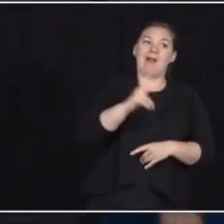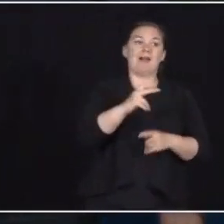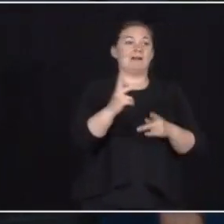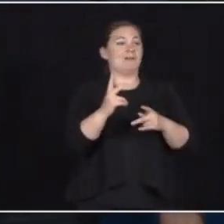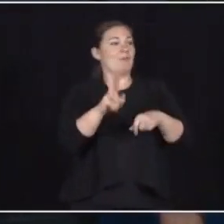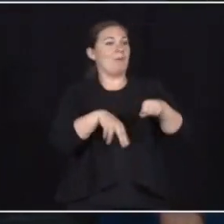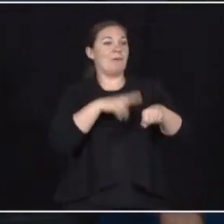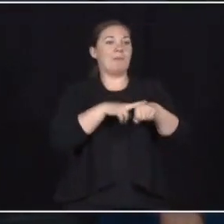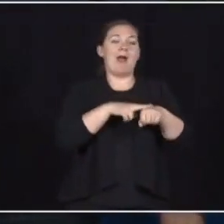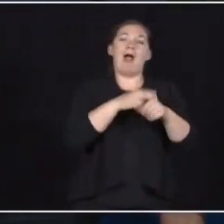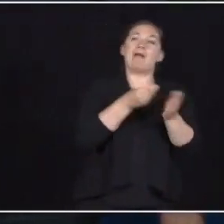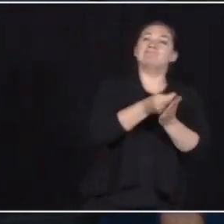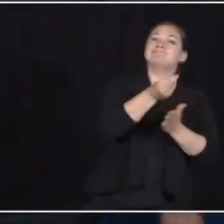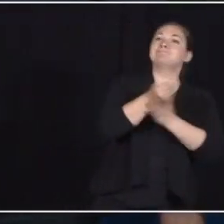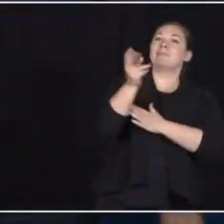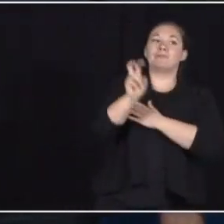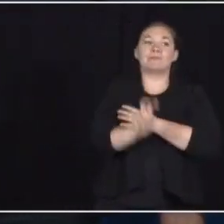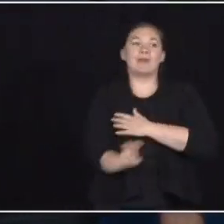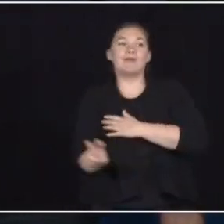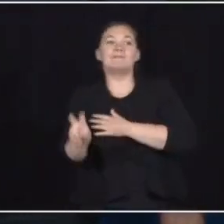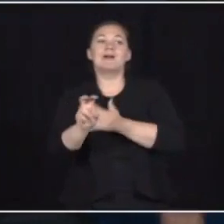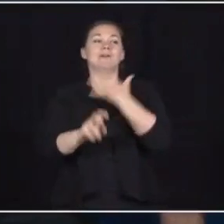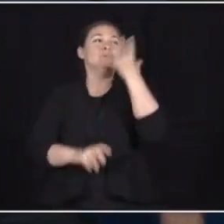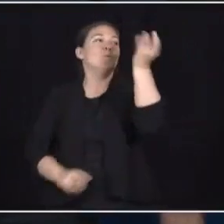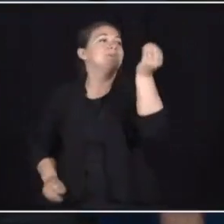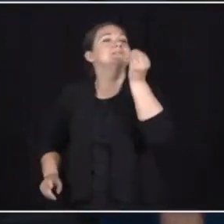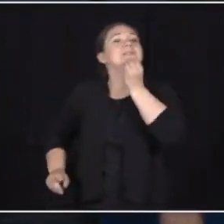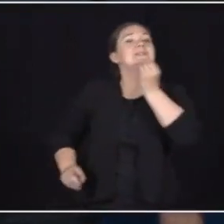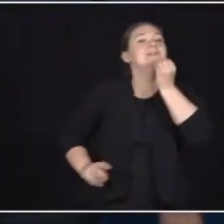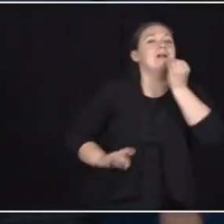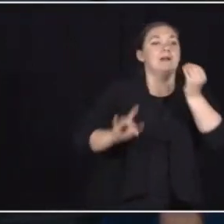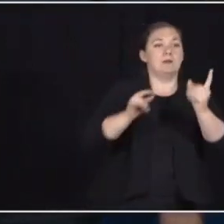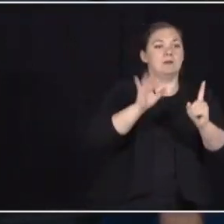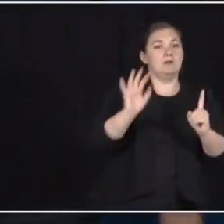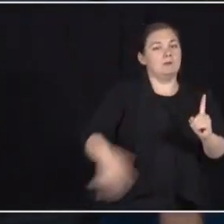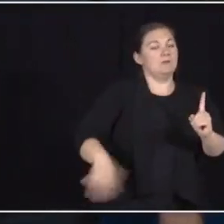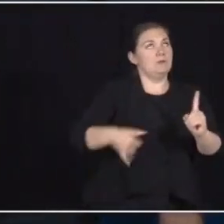tour of the city of Ottawa where I am from. That is going to be absolutely critical.